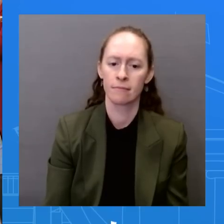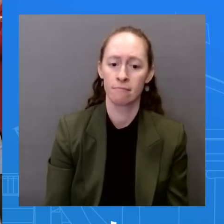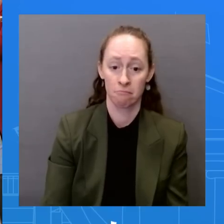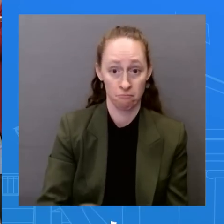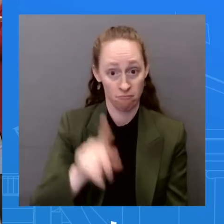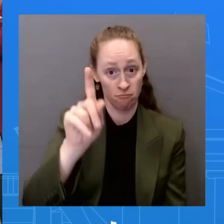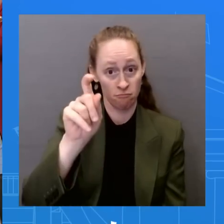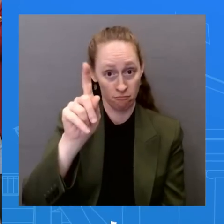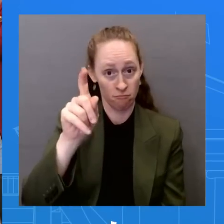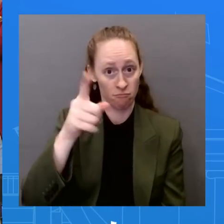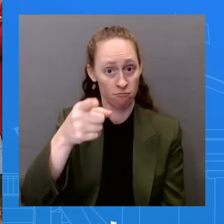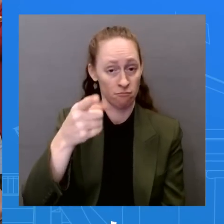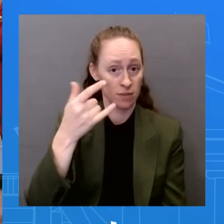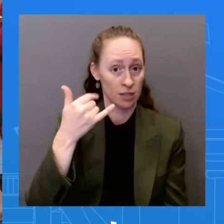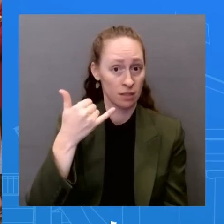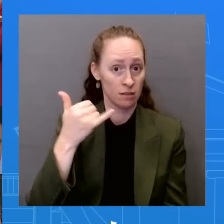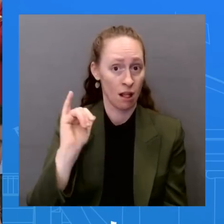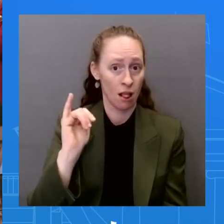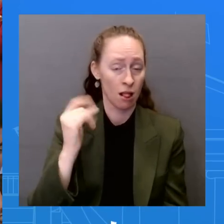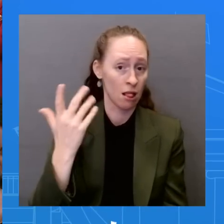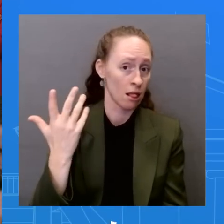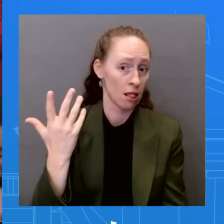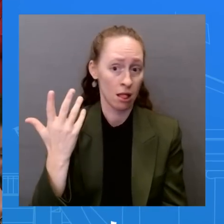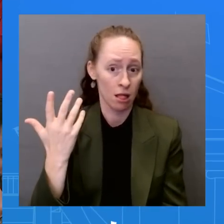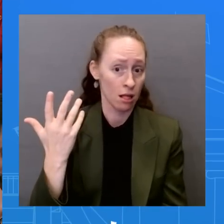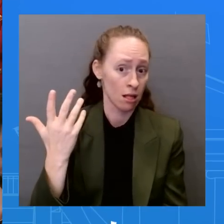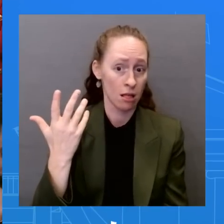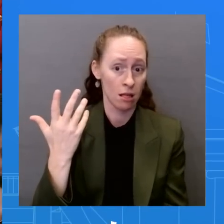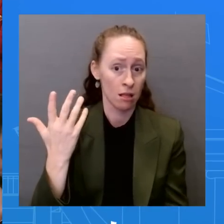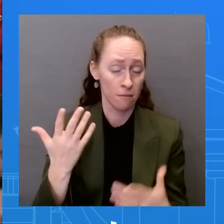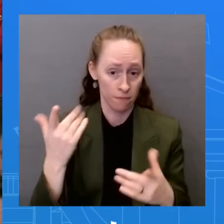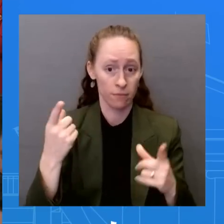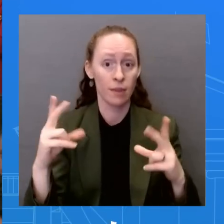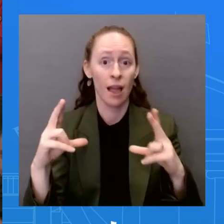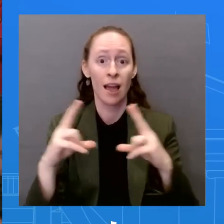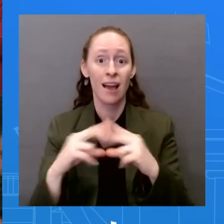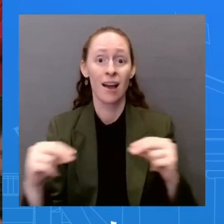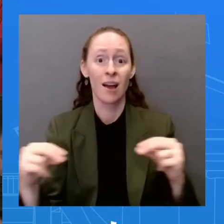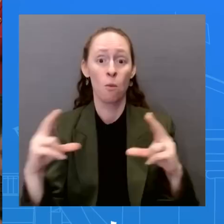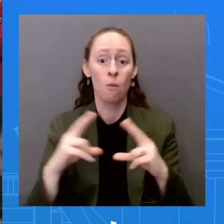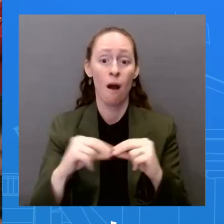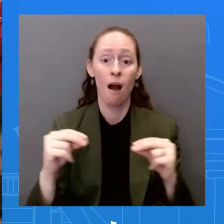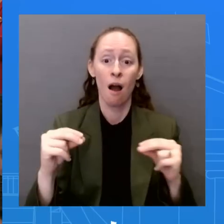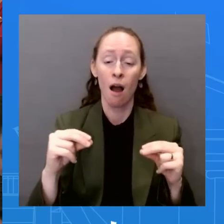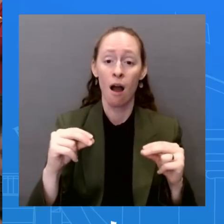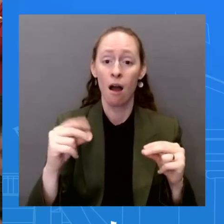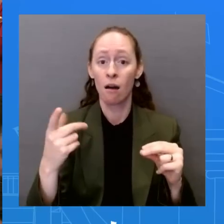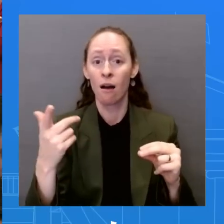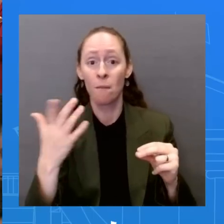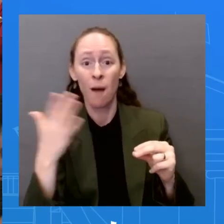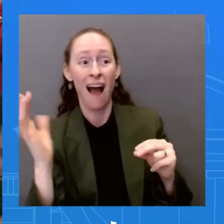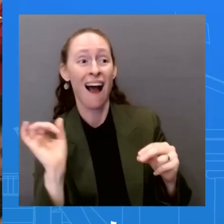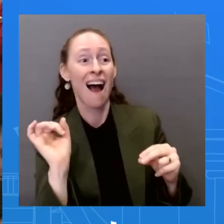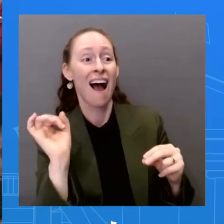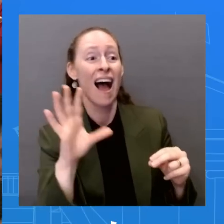There's some reporting, including from our side on that, particularly in light of the country potentially taking steps